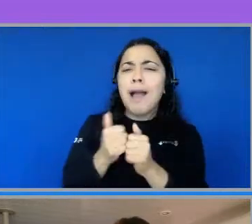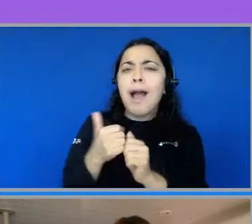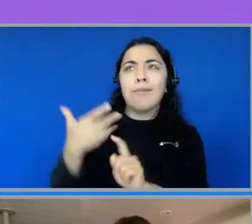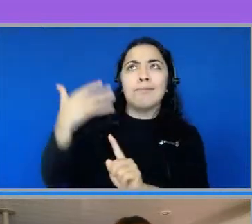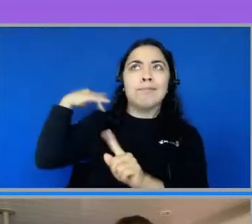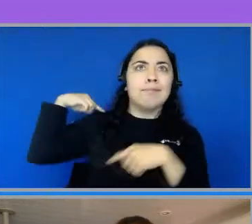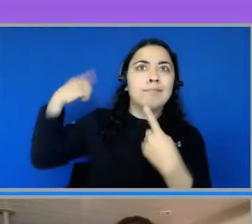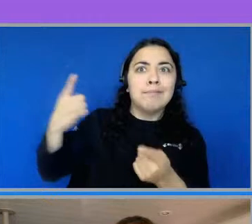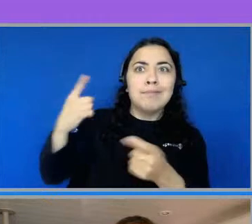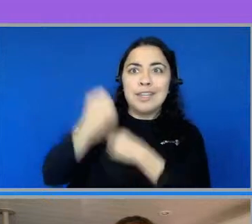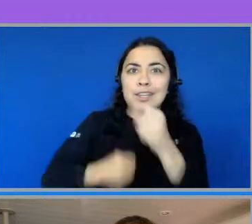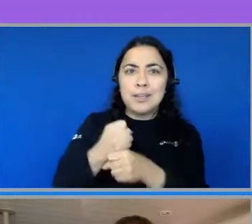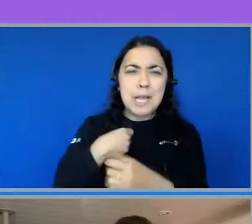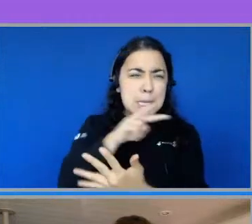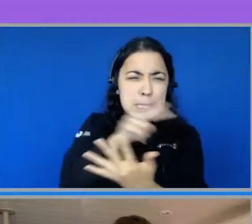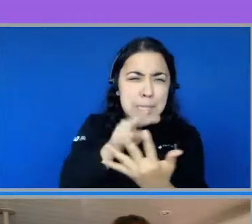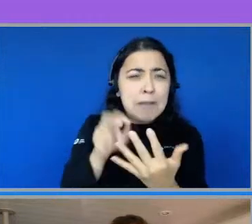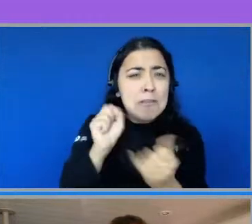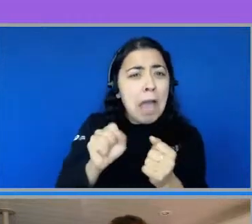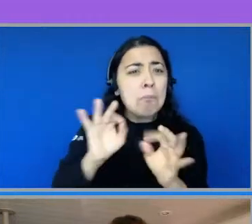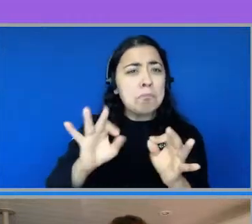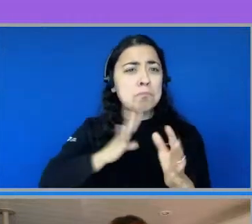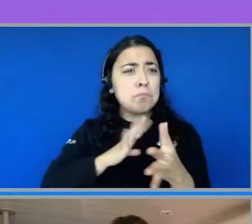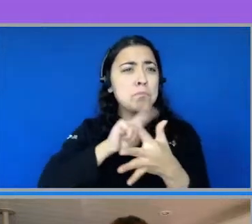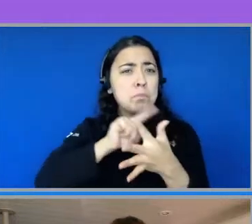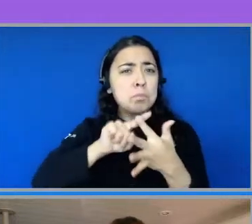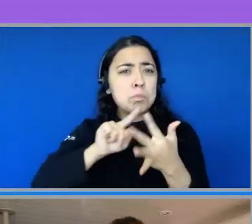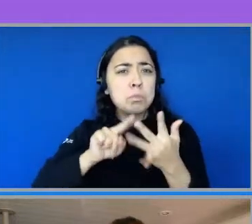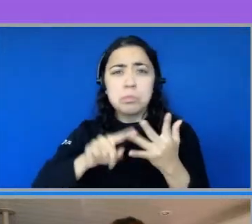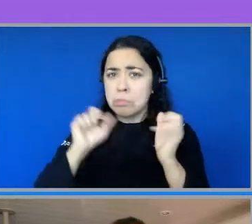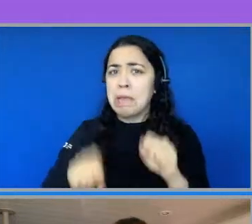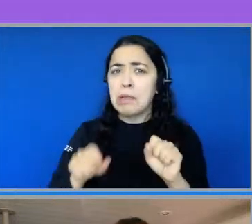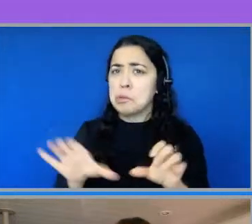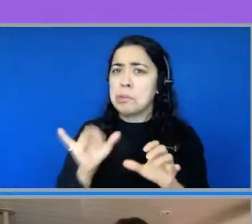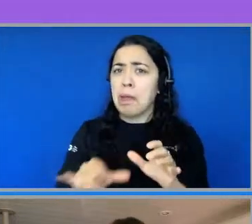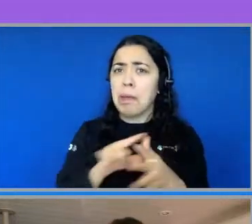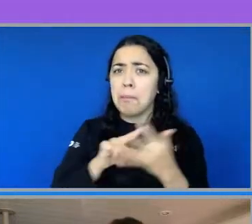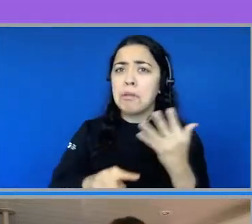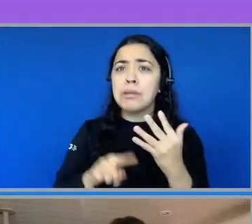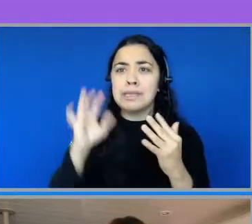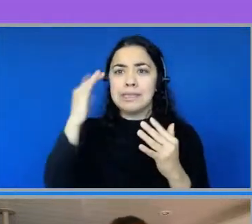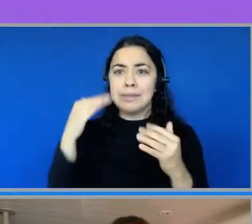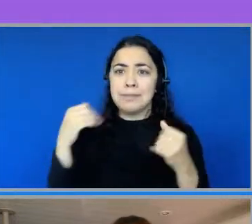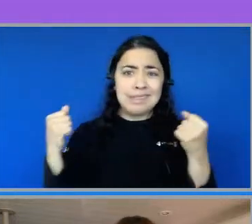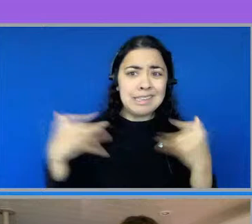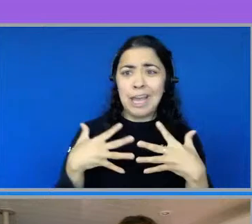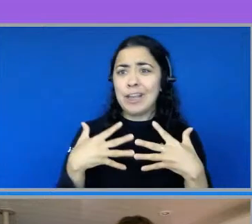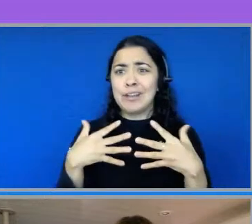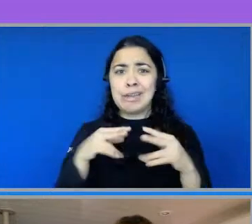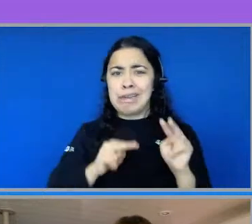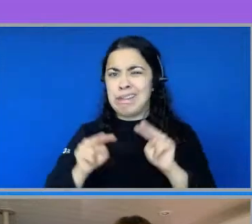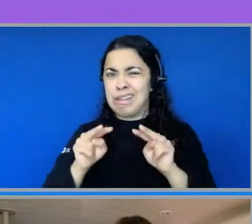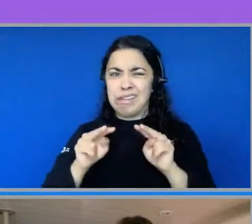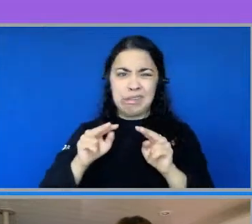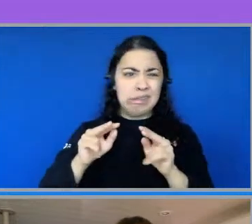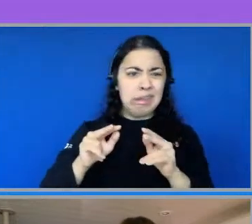and go, yep, you know, we could do all of those things. There's